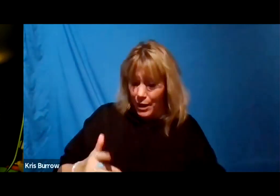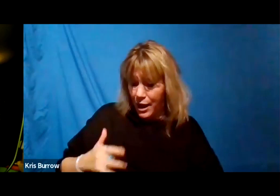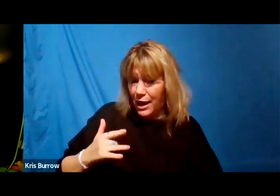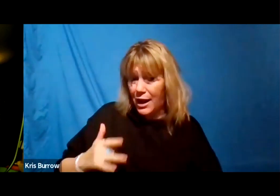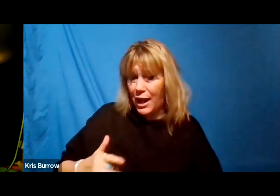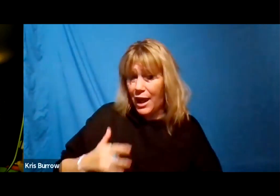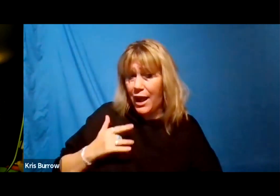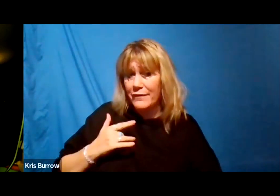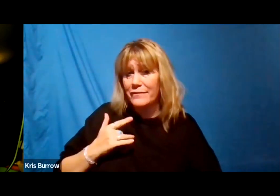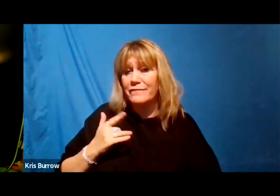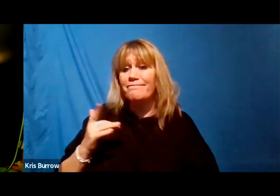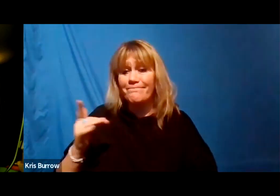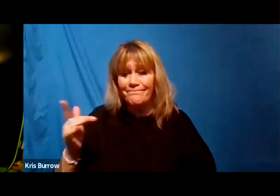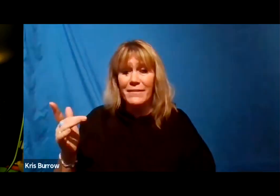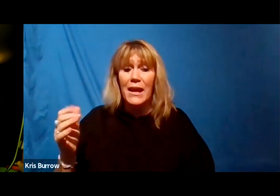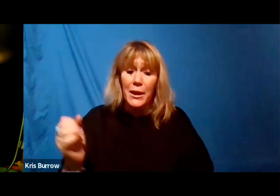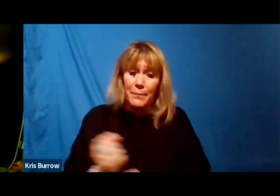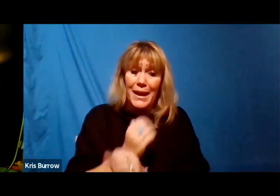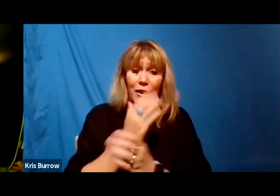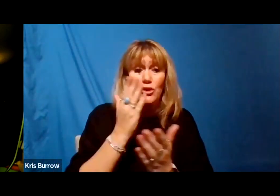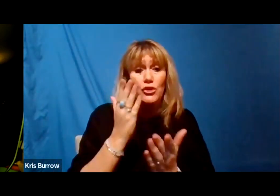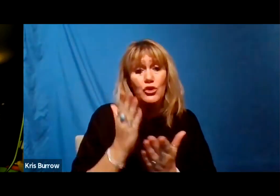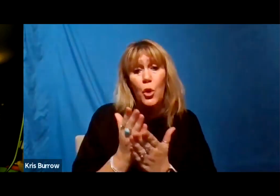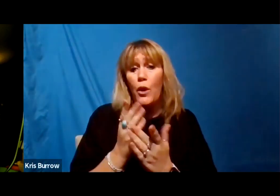whisper in the hoarde